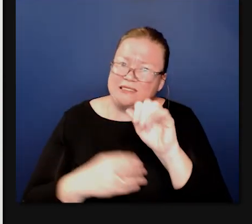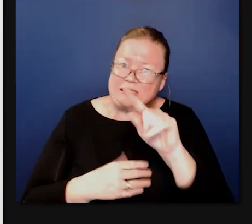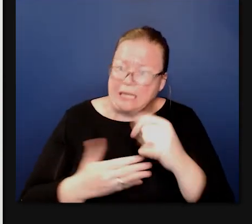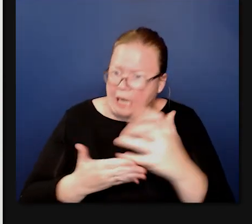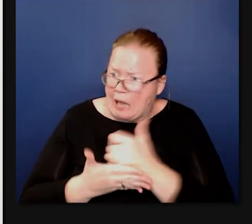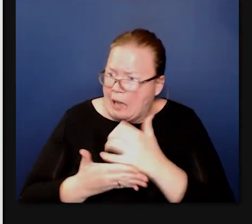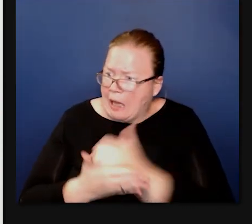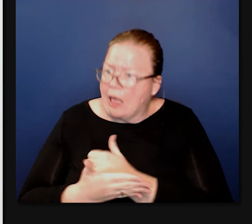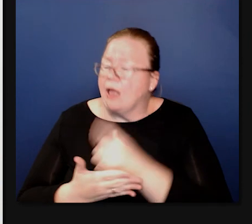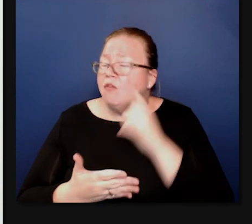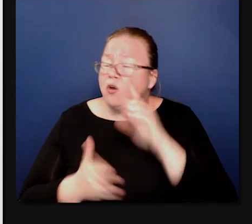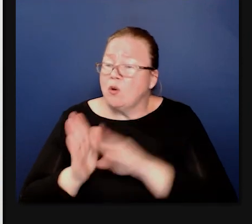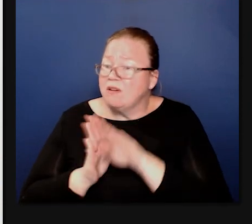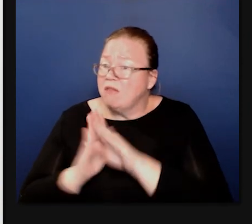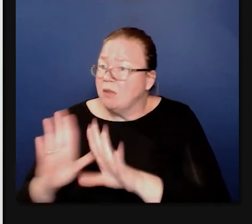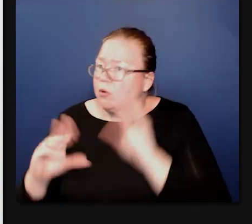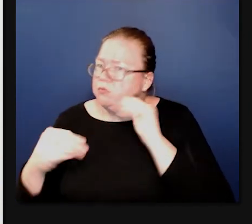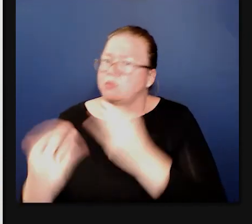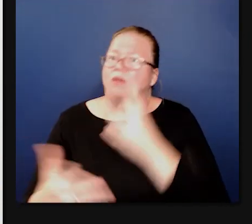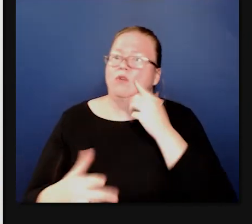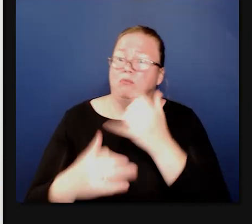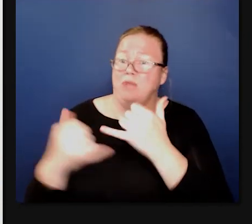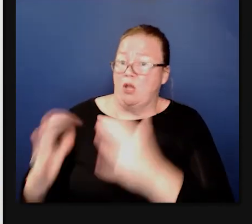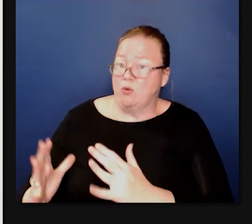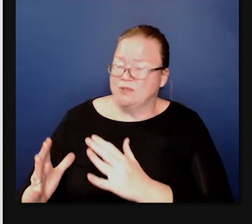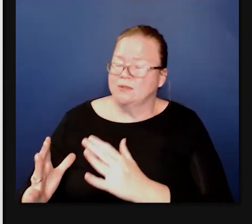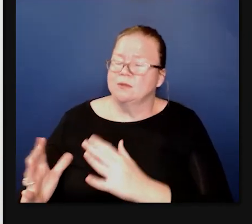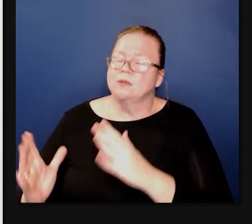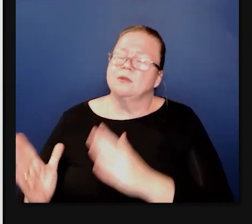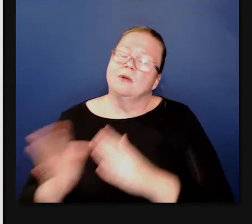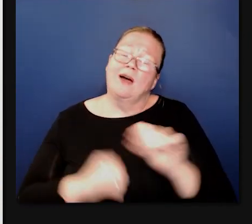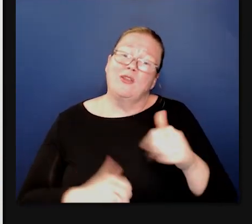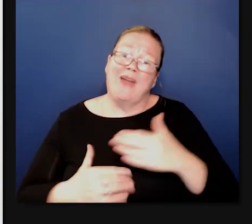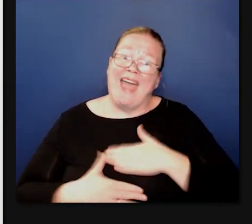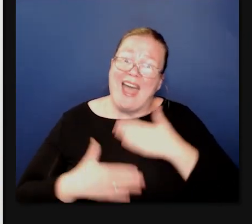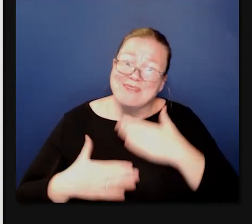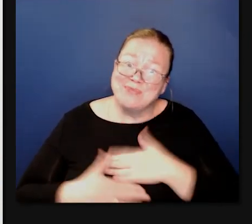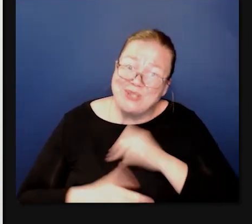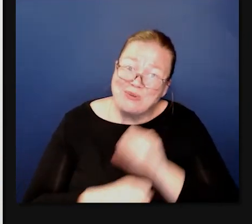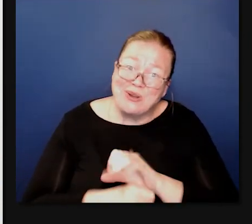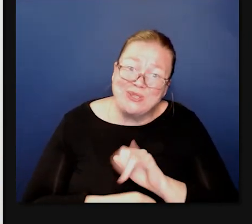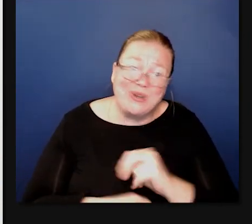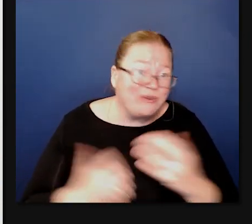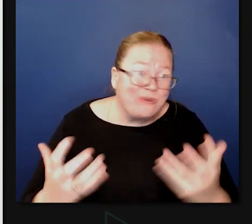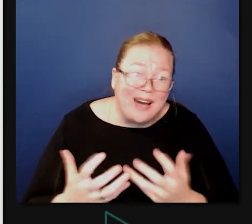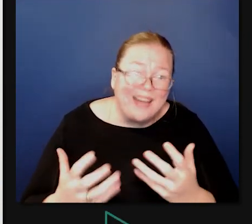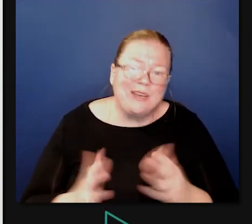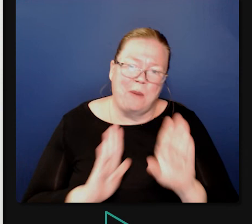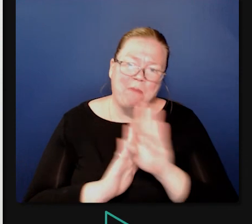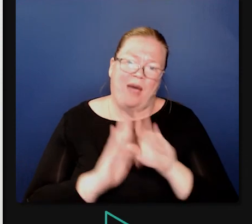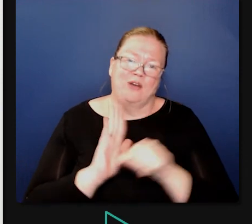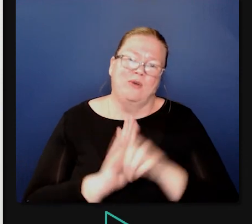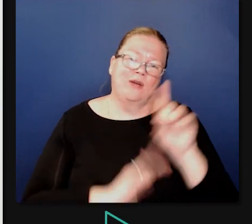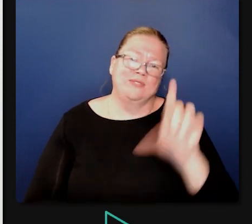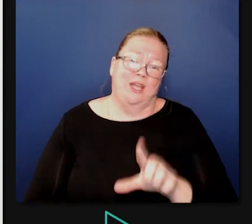as a developer to your players. The other thing we're happy to be working on is background downloads.